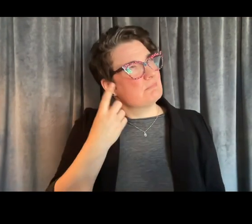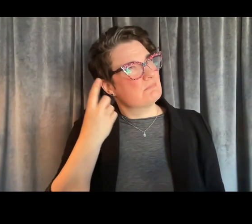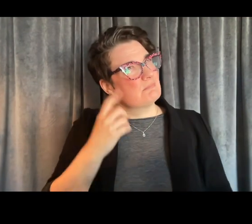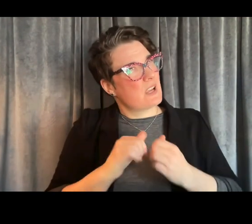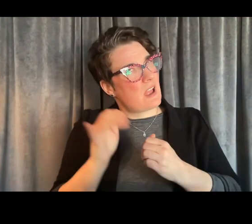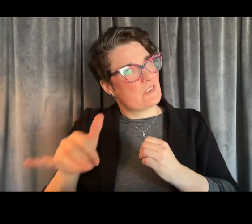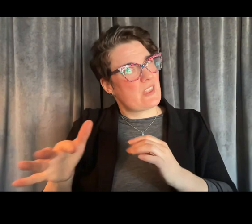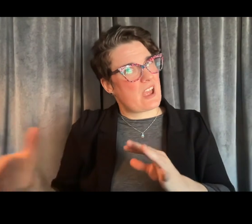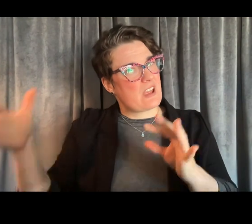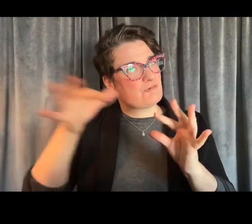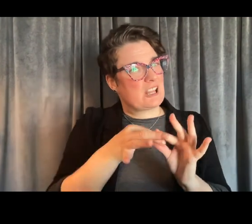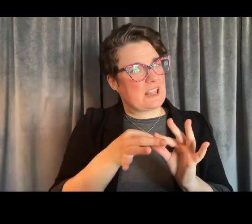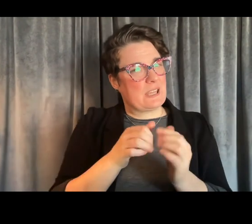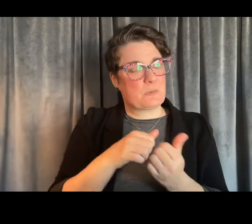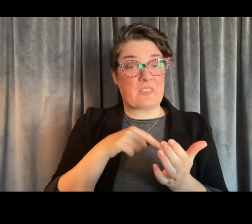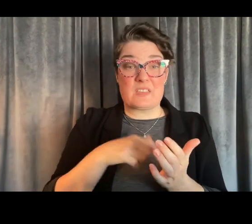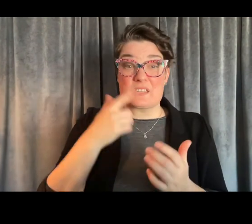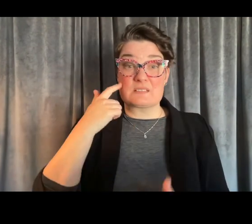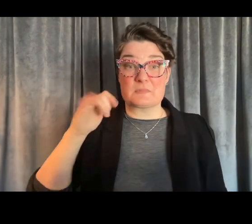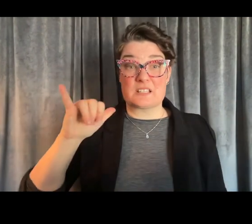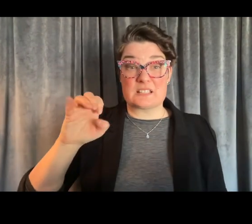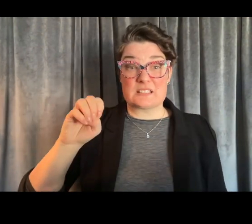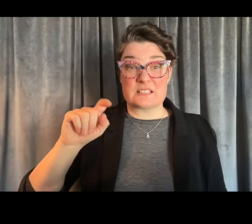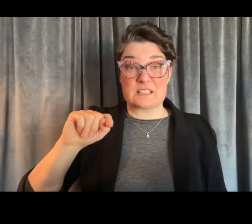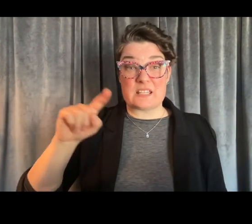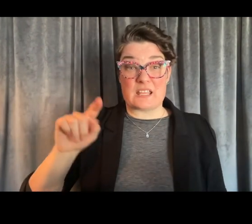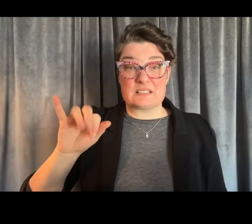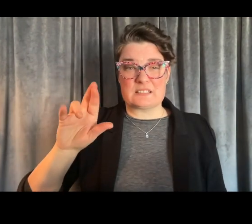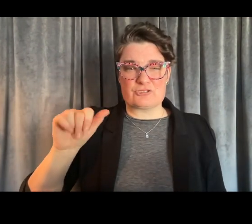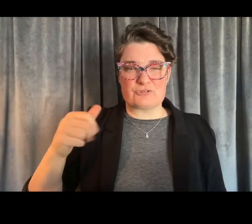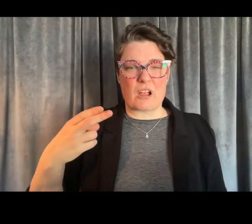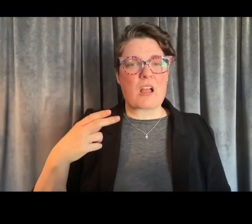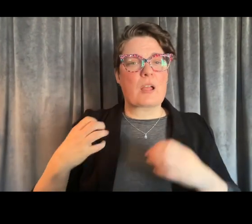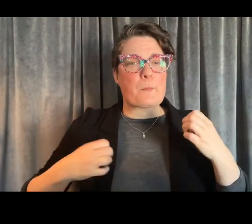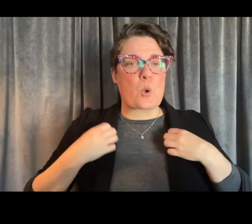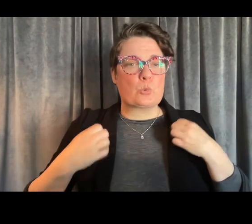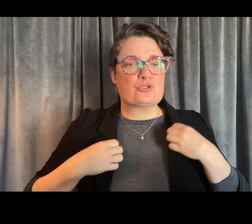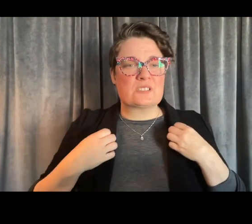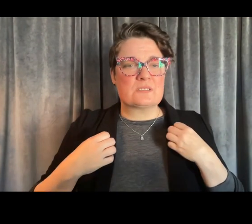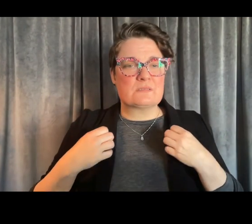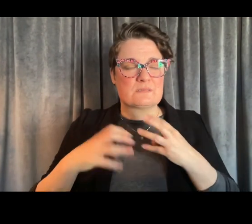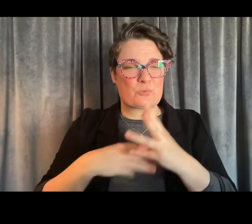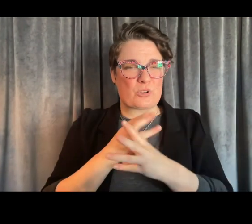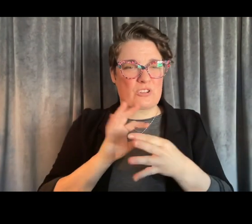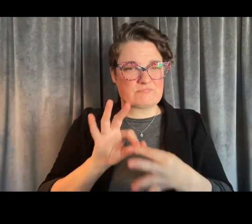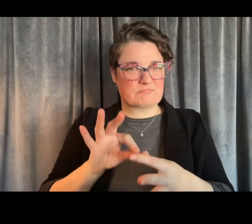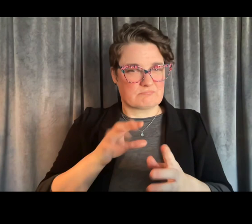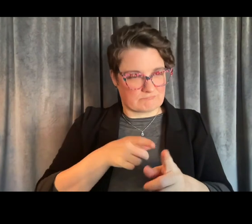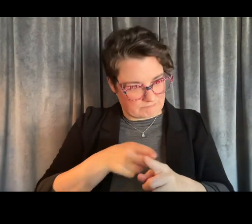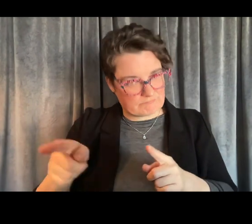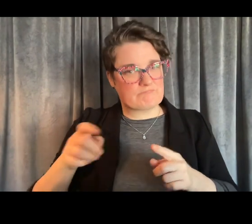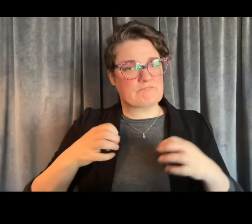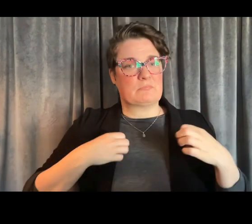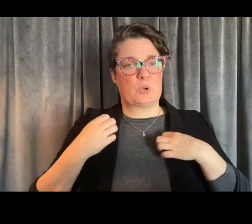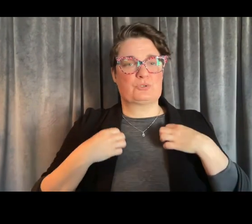Because Yetzirah is the world of emotions so having such a varied experience